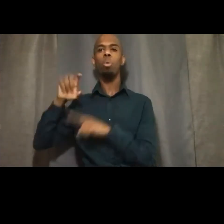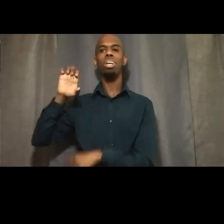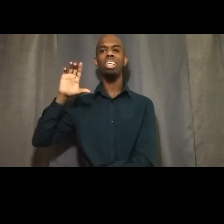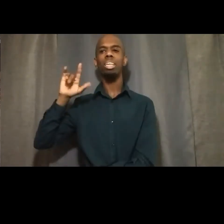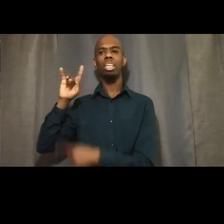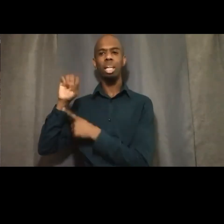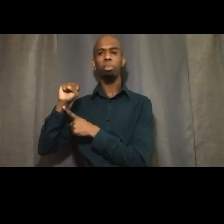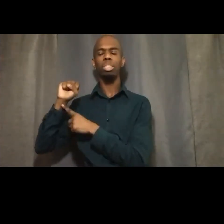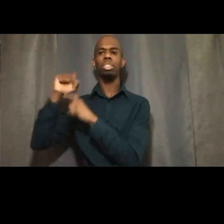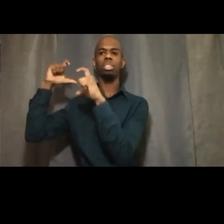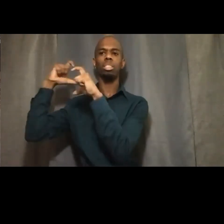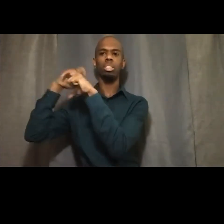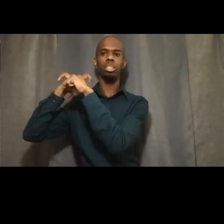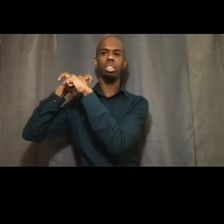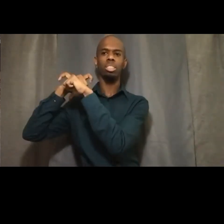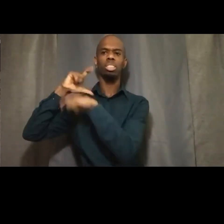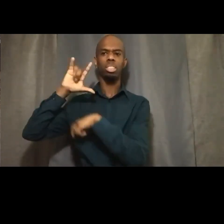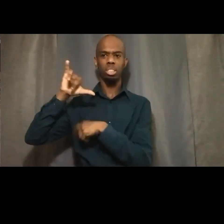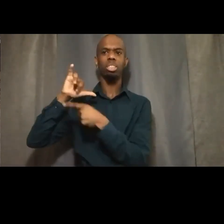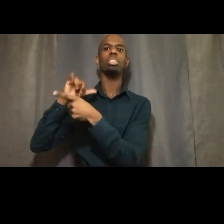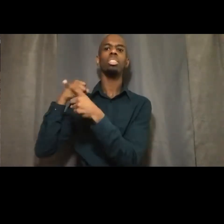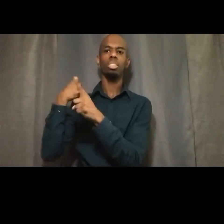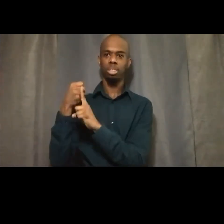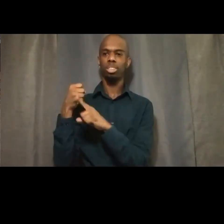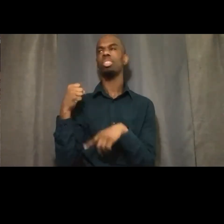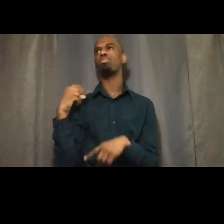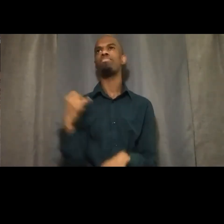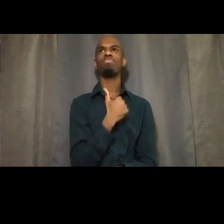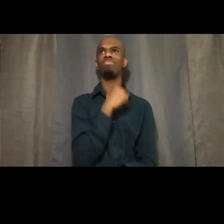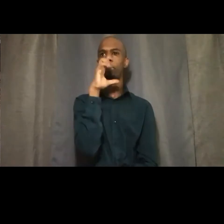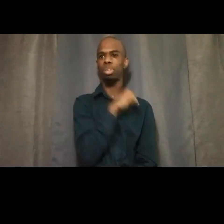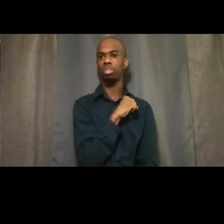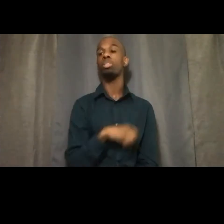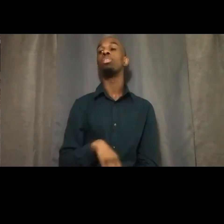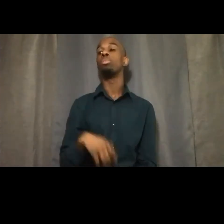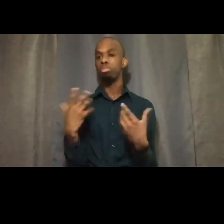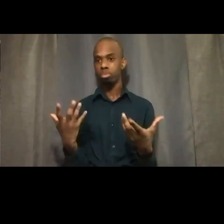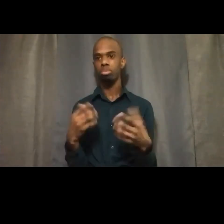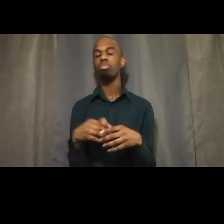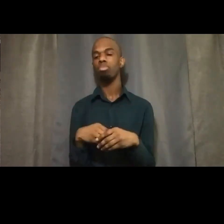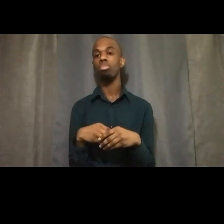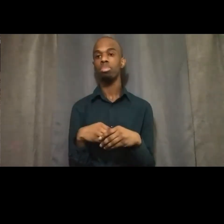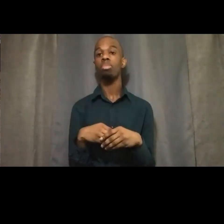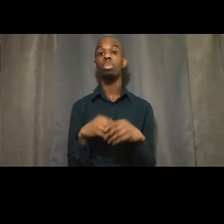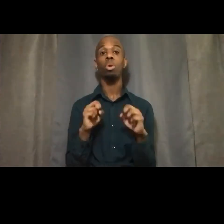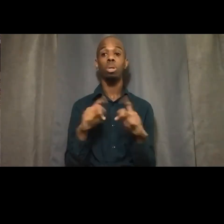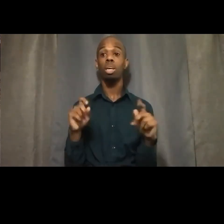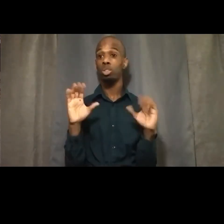All right, let's talk about this 'cause we're gonna, I'm gonna wind up talking to y'all